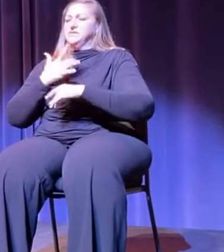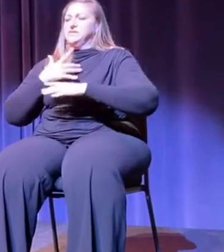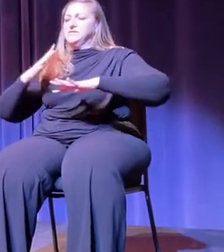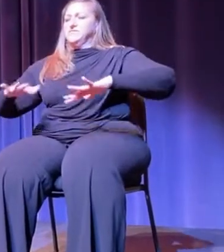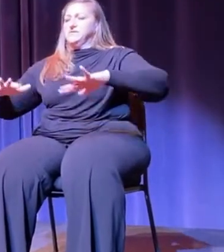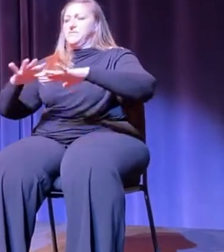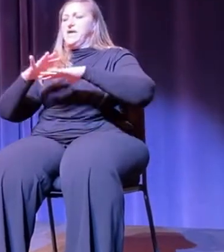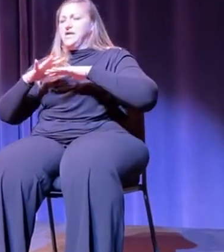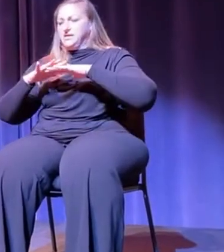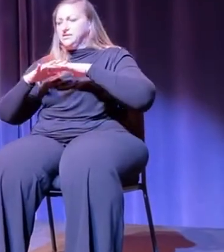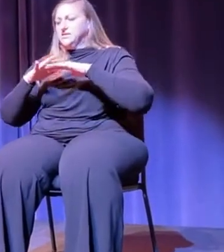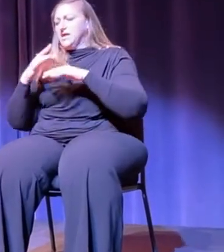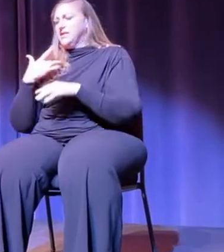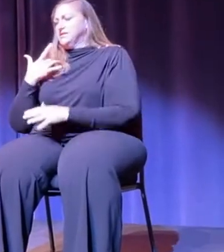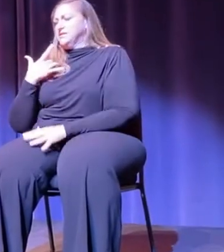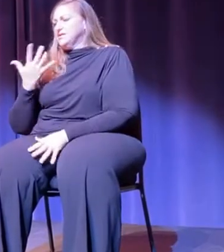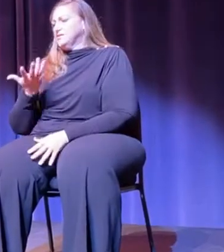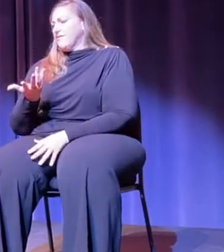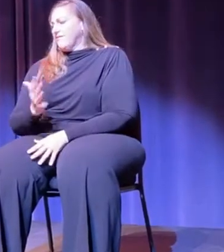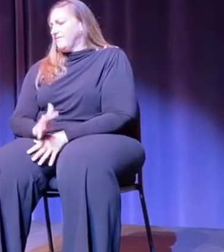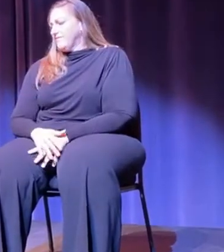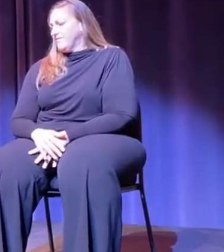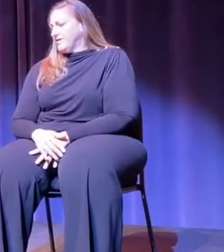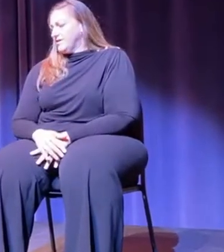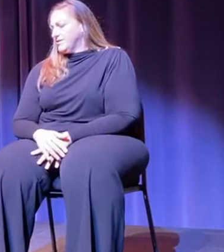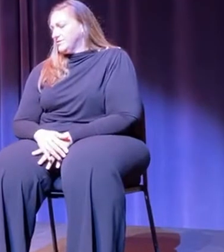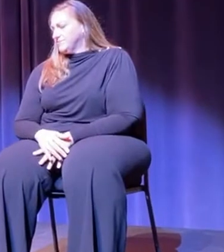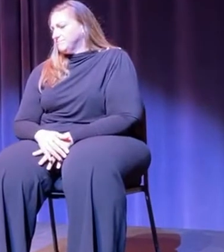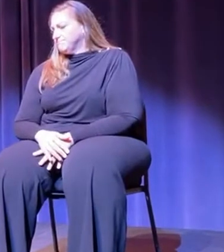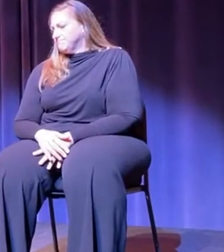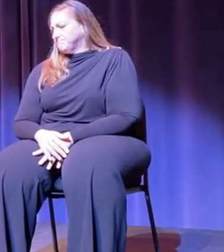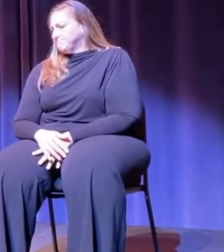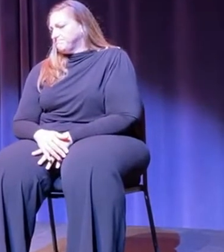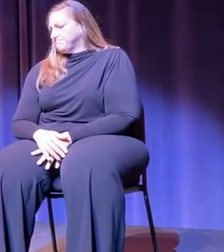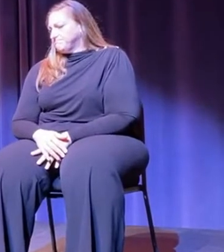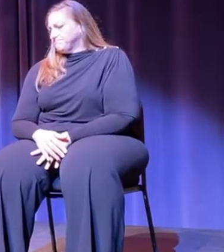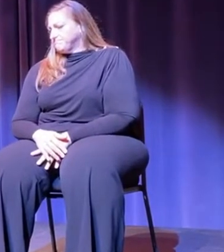and a sense of place within our literary communities.